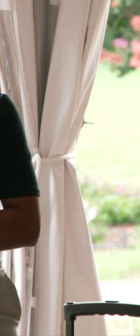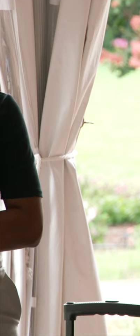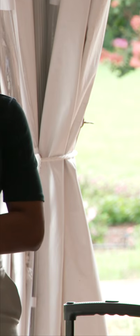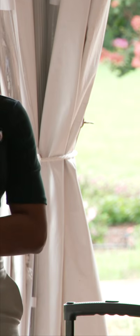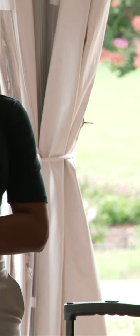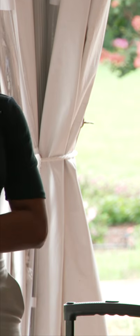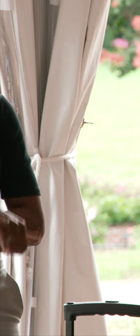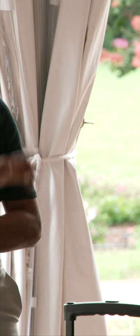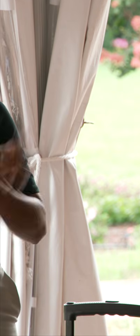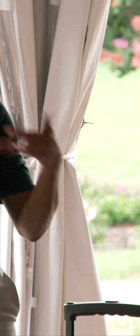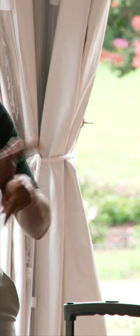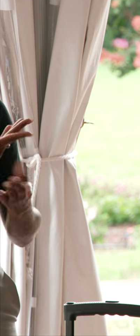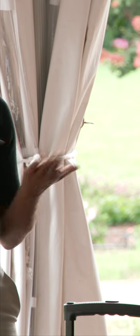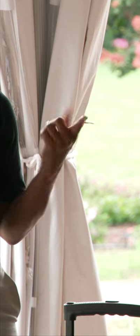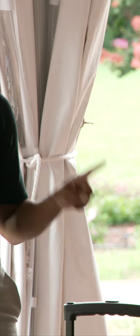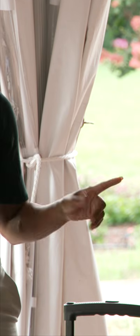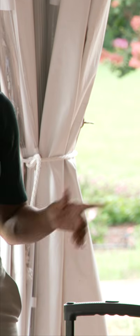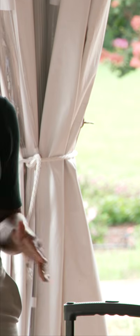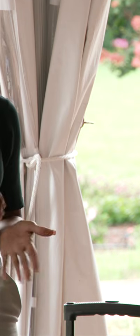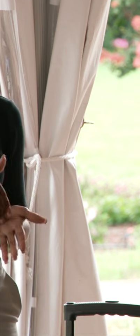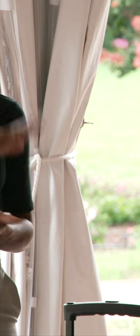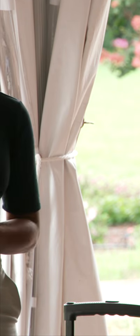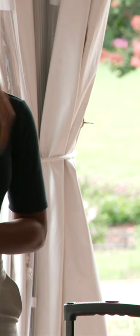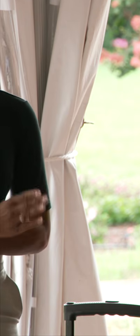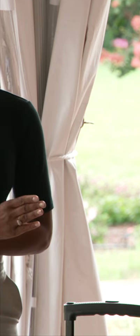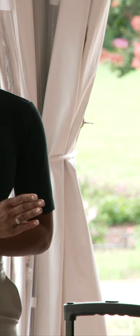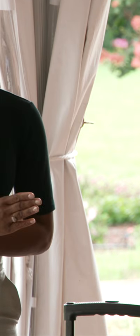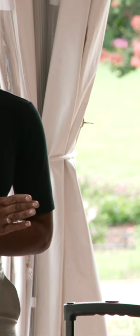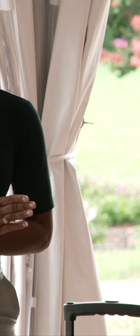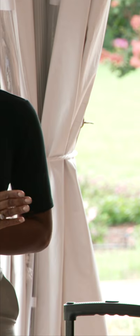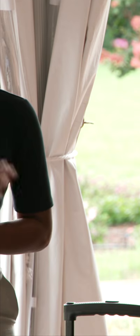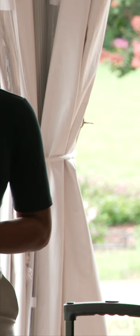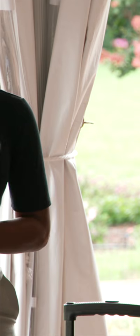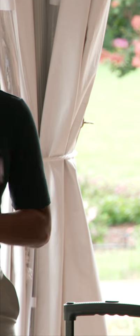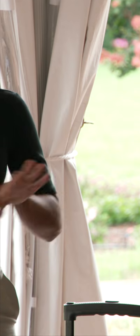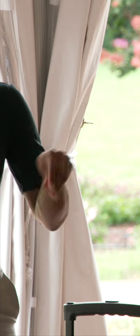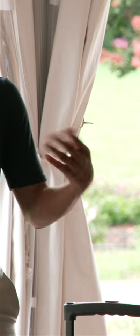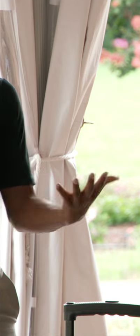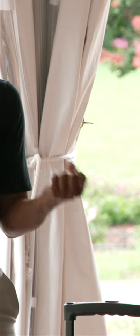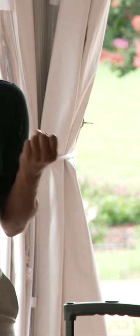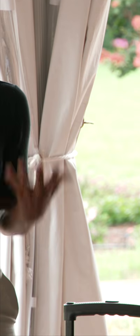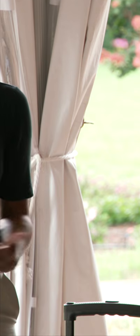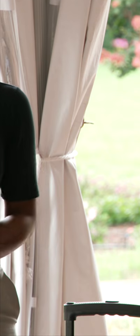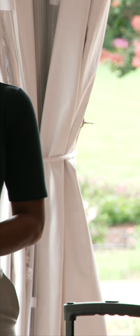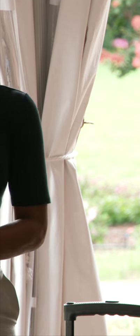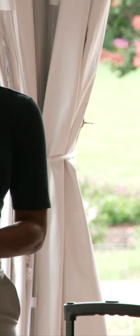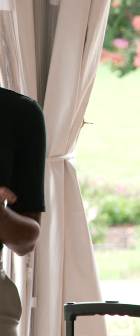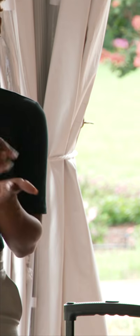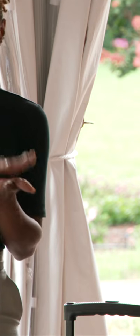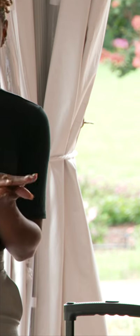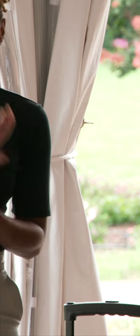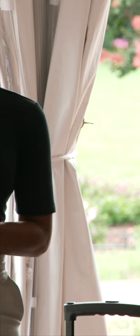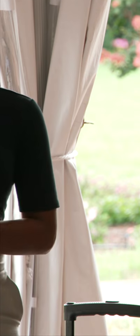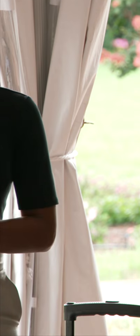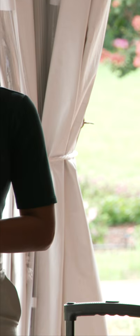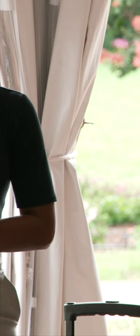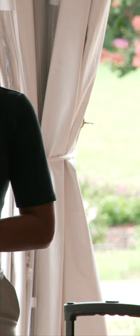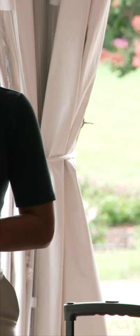again. And the commission ultimately produced 12 reports, the Belmont being the most famous of all